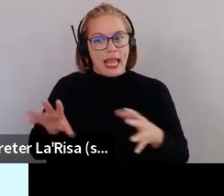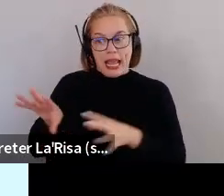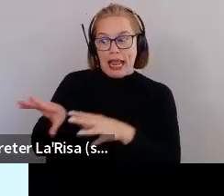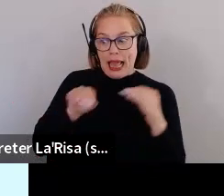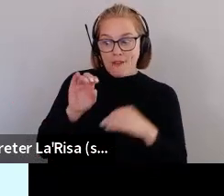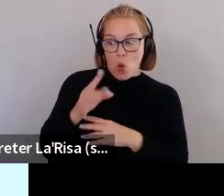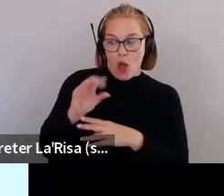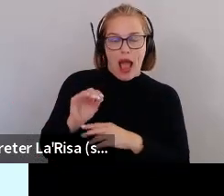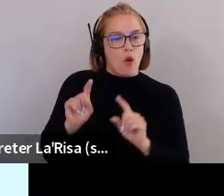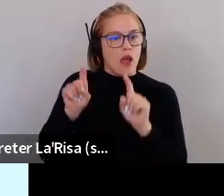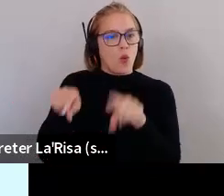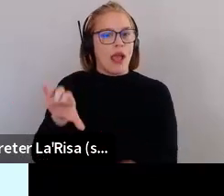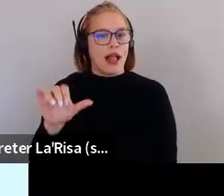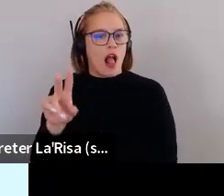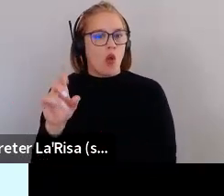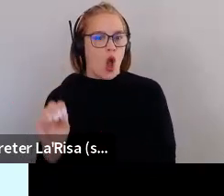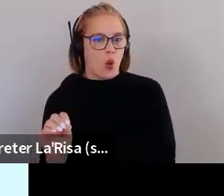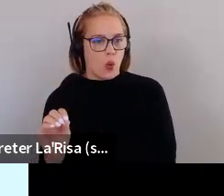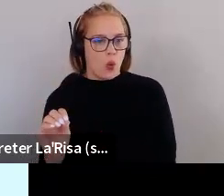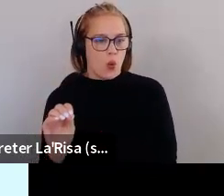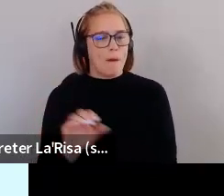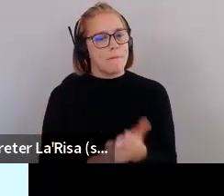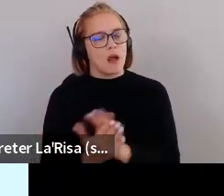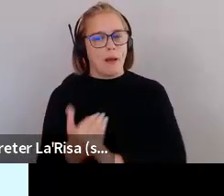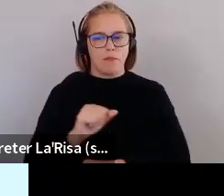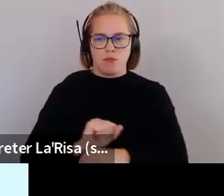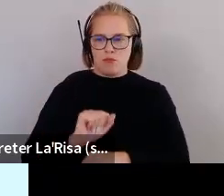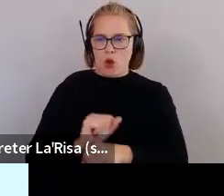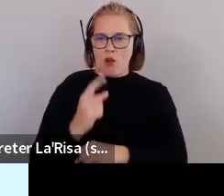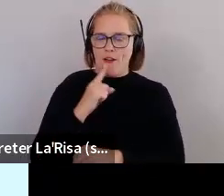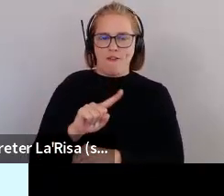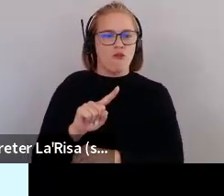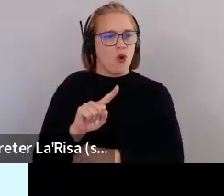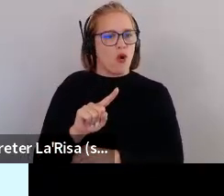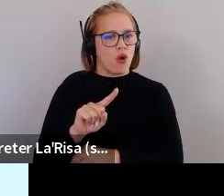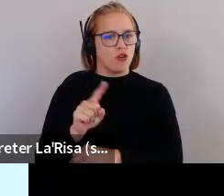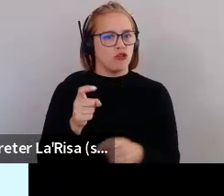South got so disillusioned by everything that he left Ohio and the